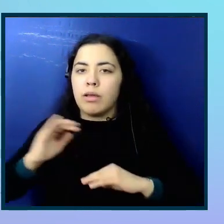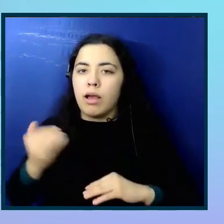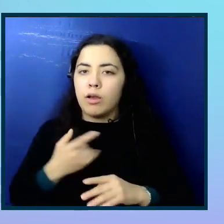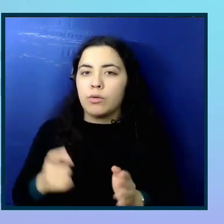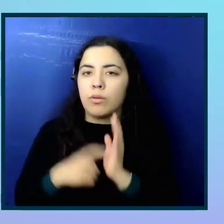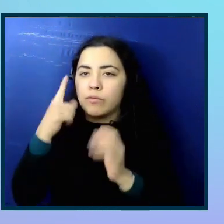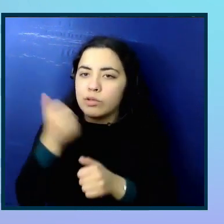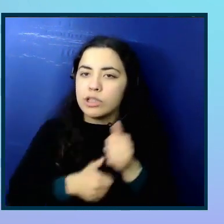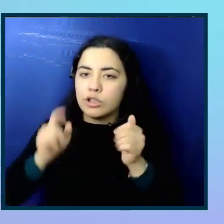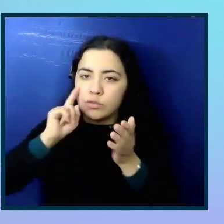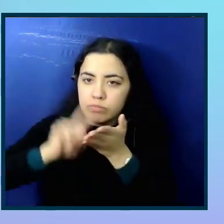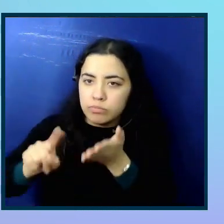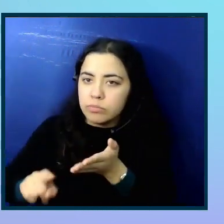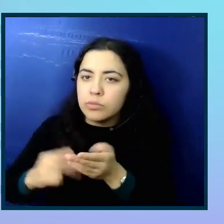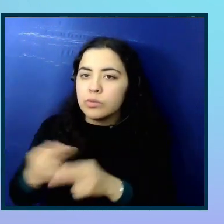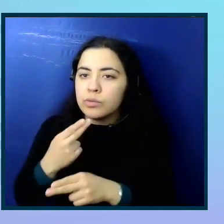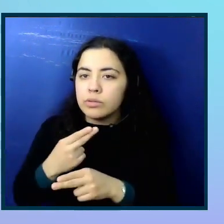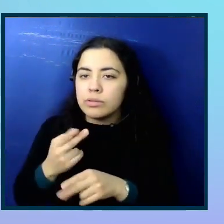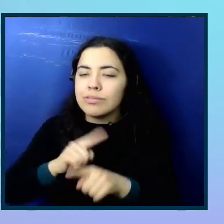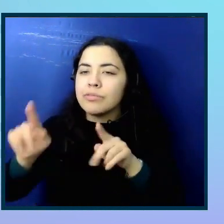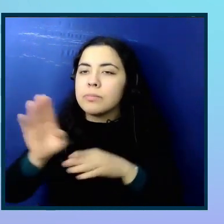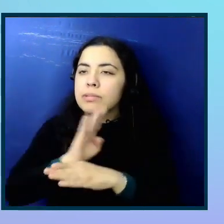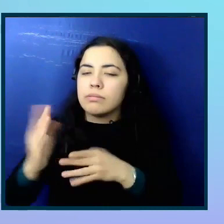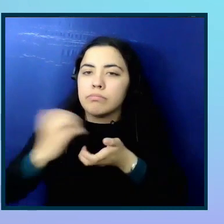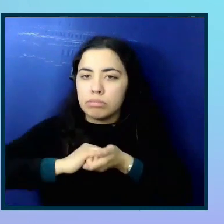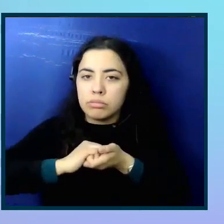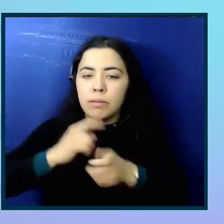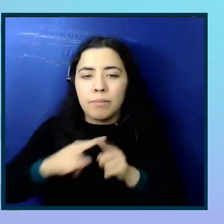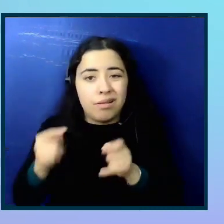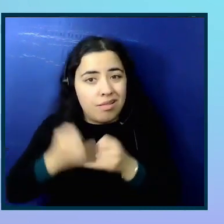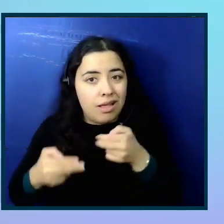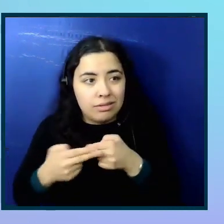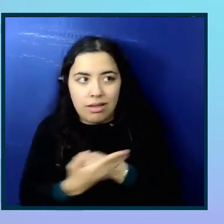for each study using vendors. But as I left off in that last slide, it doesn't have to be that way.